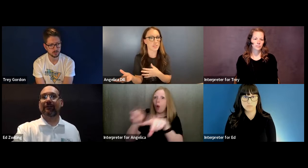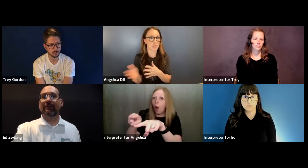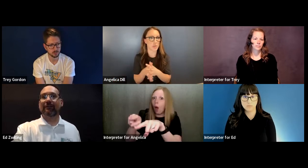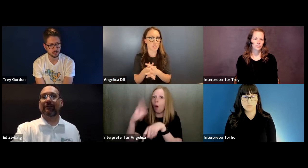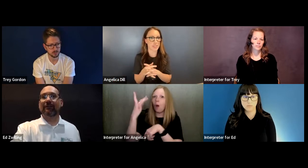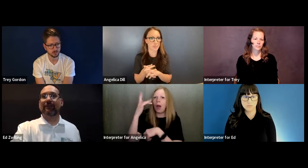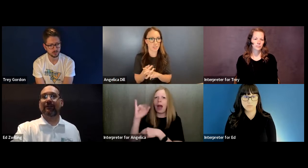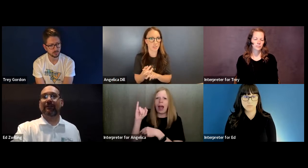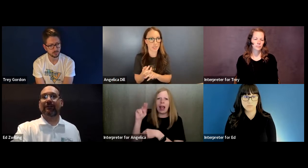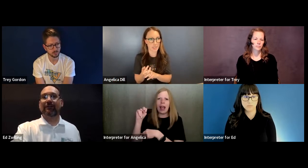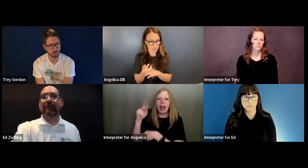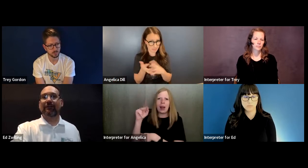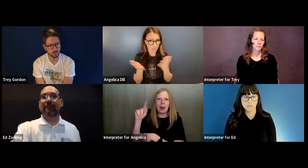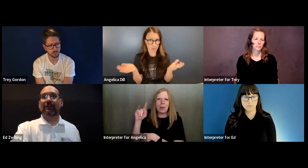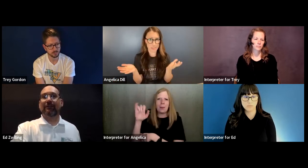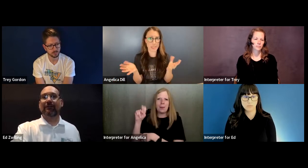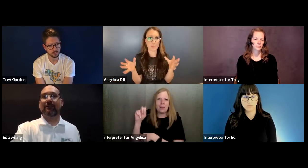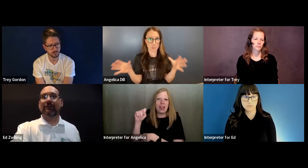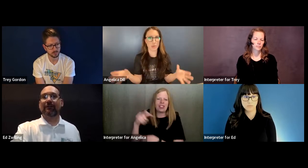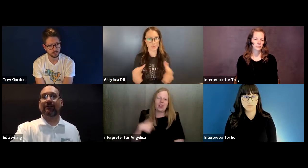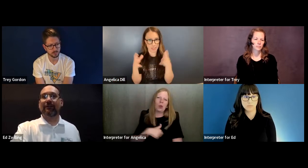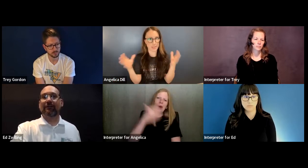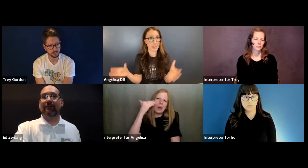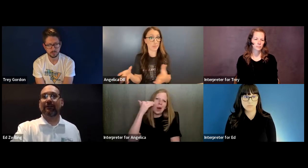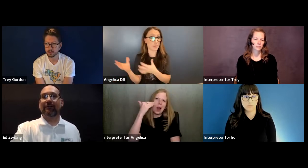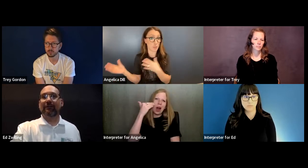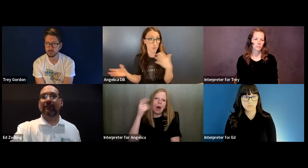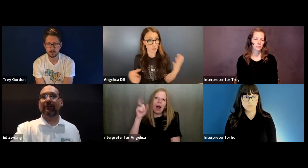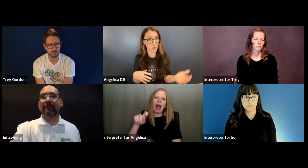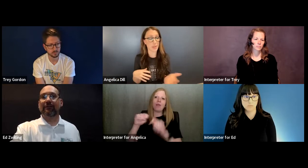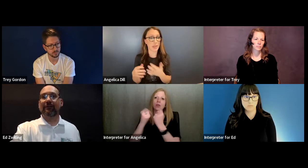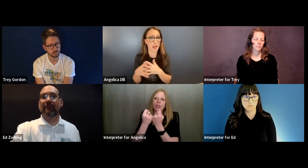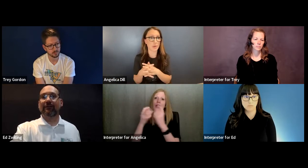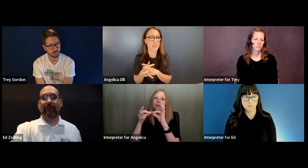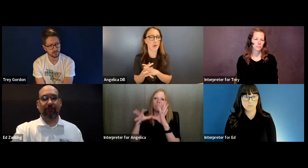situations especially oftentimes you have to get a team of interpreters going in and out so